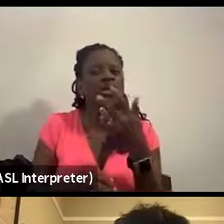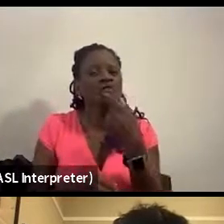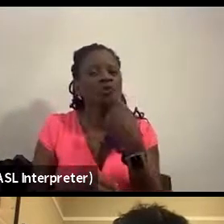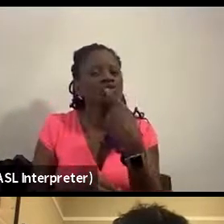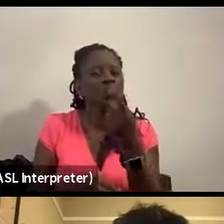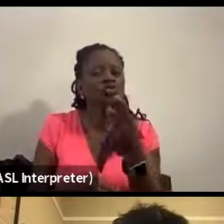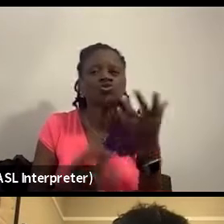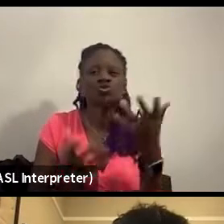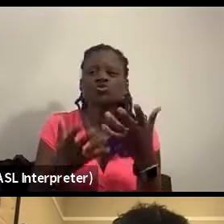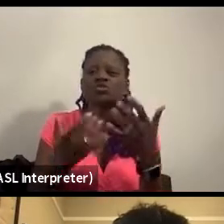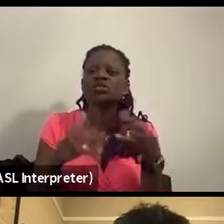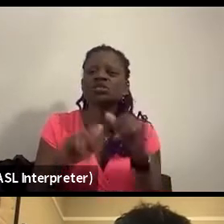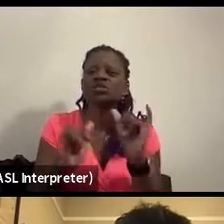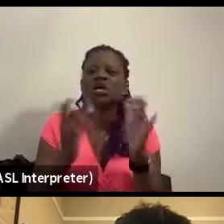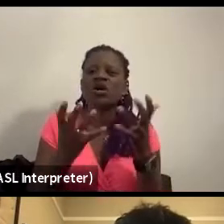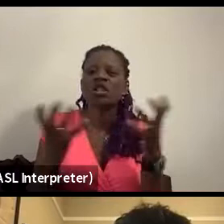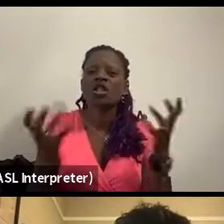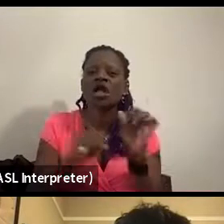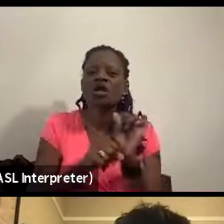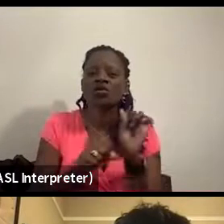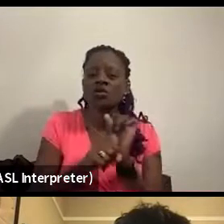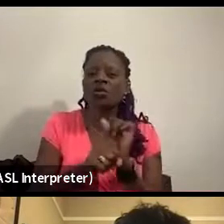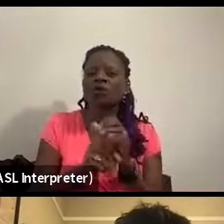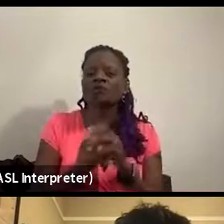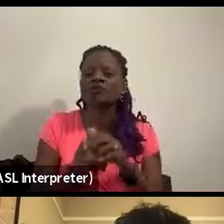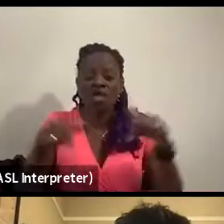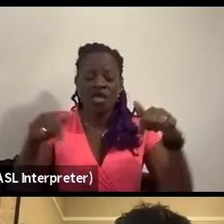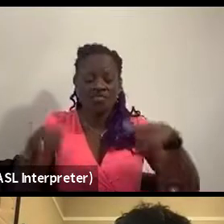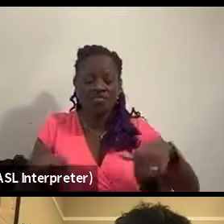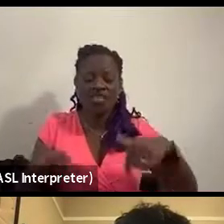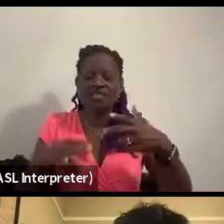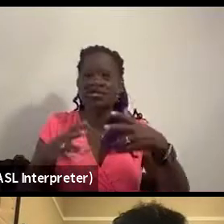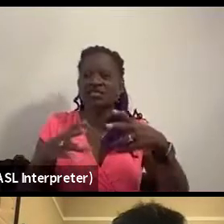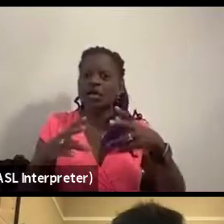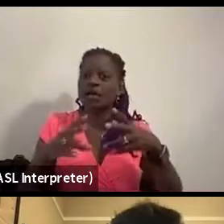I think this community briefing will be echoed across